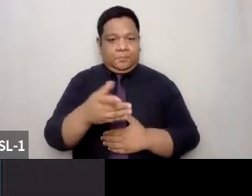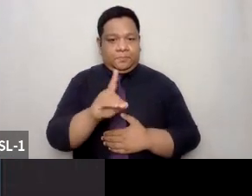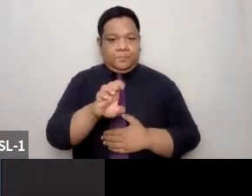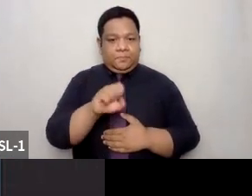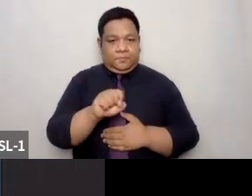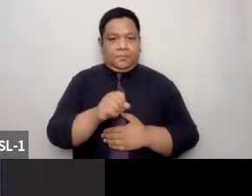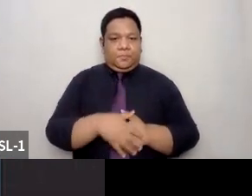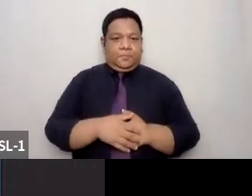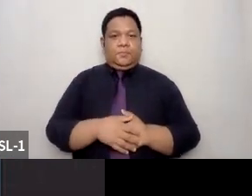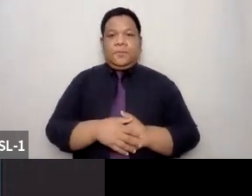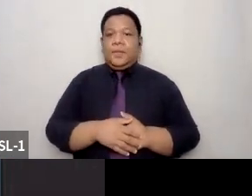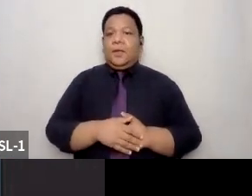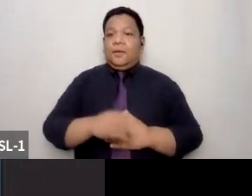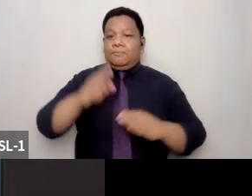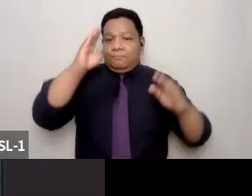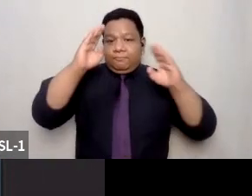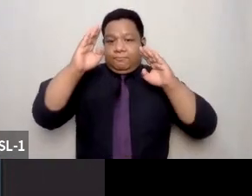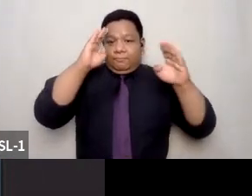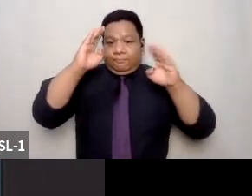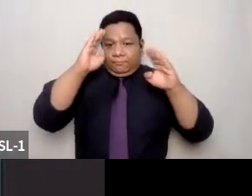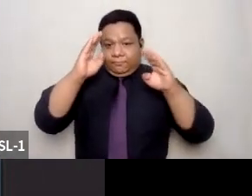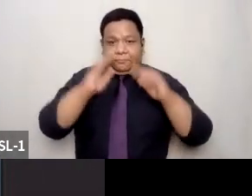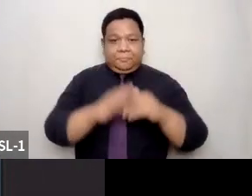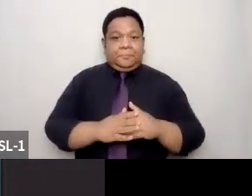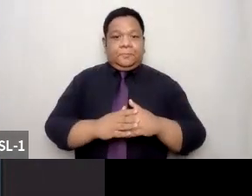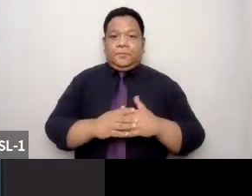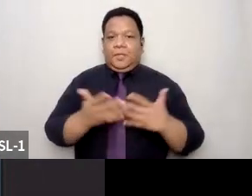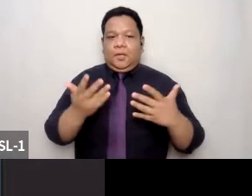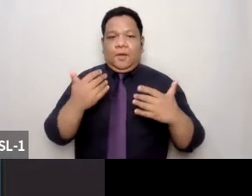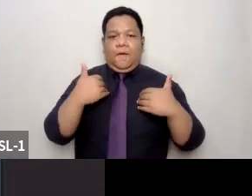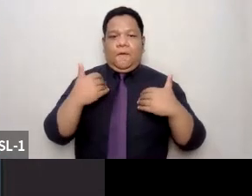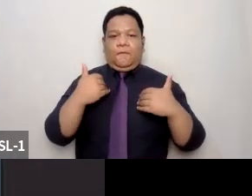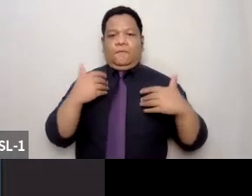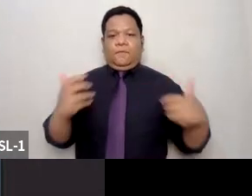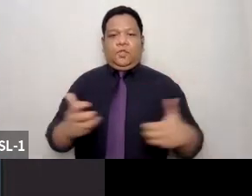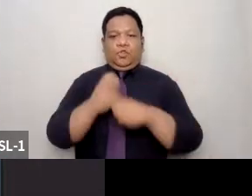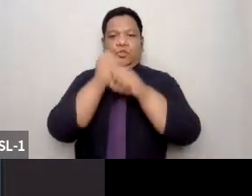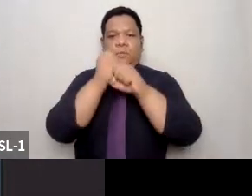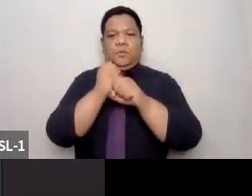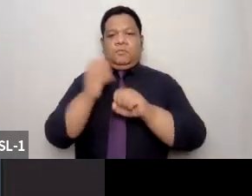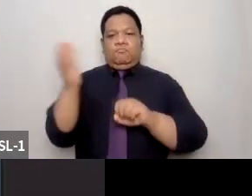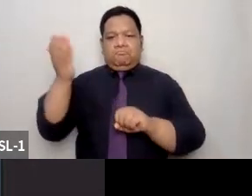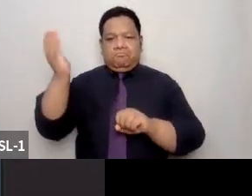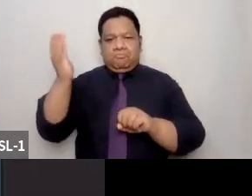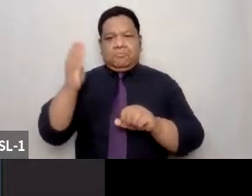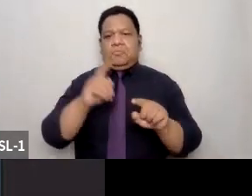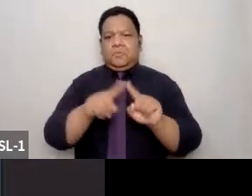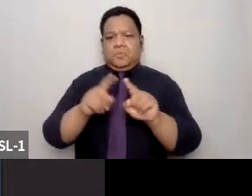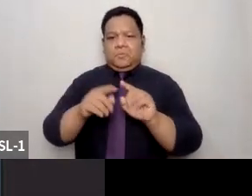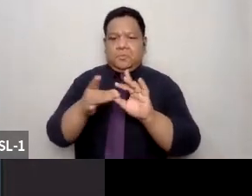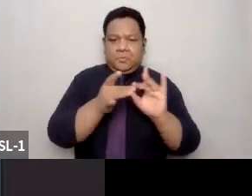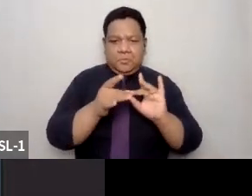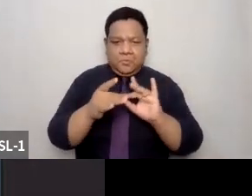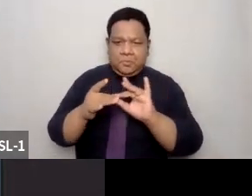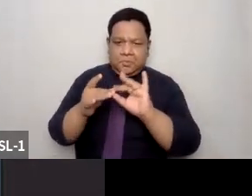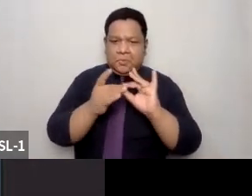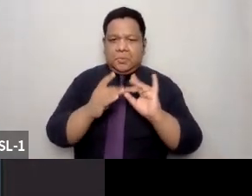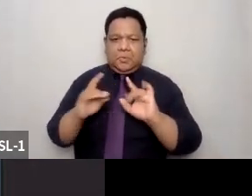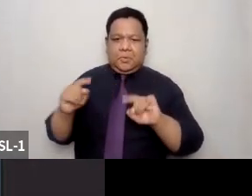Hi everyone, so just a quick visual summary of the speakers and what they shared as the session has been extended.